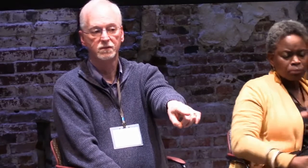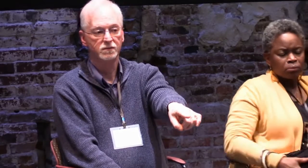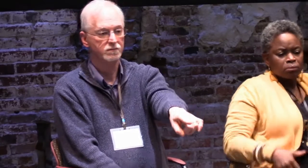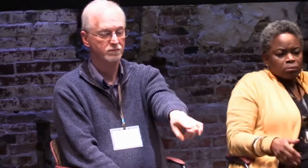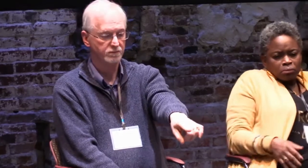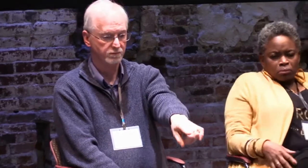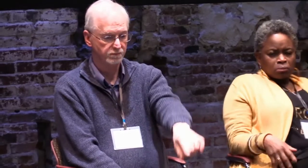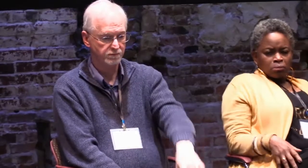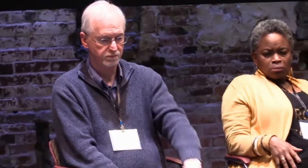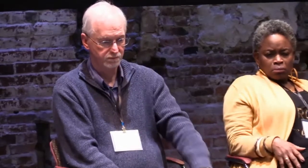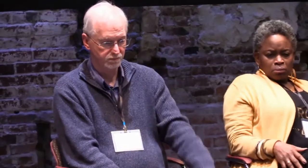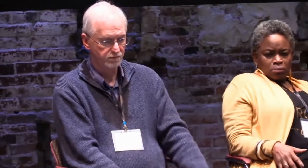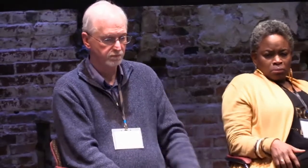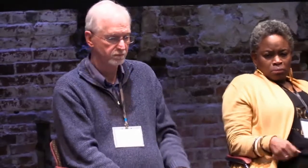Okay we have a comment form the front.